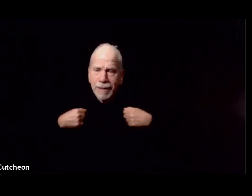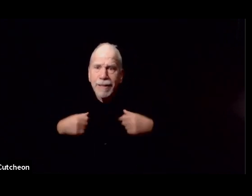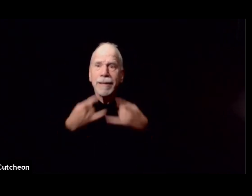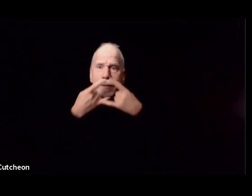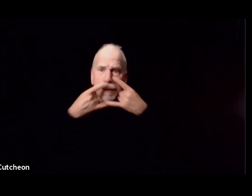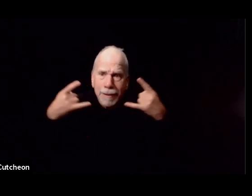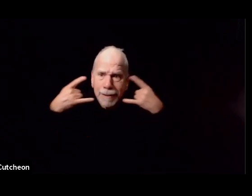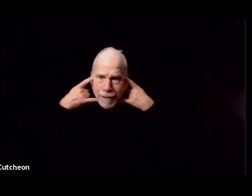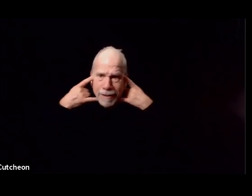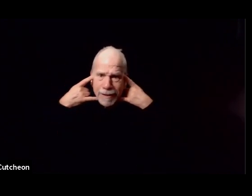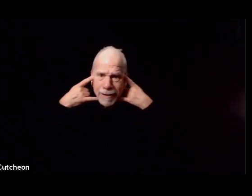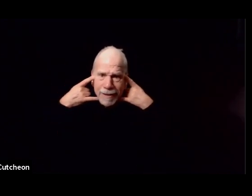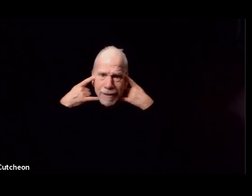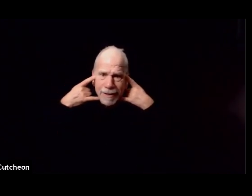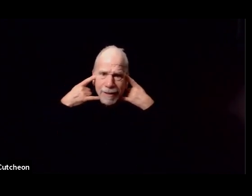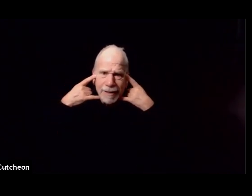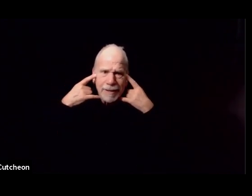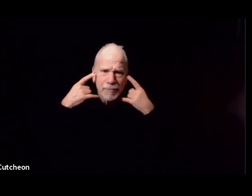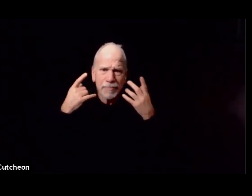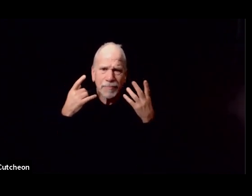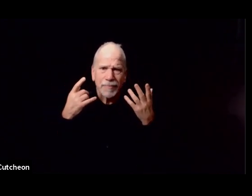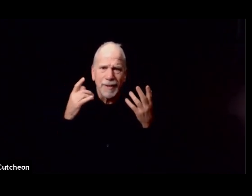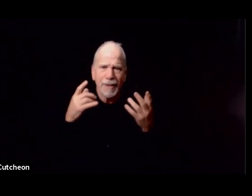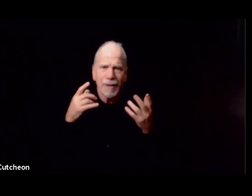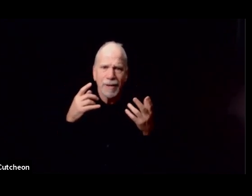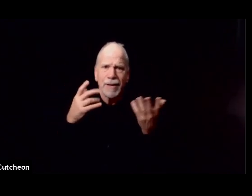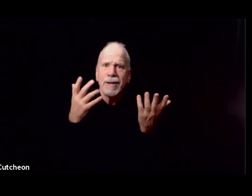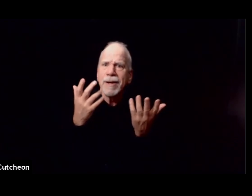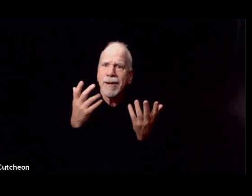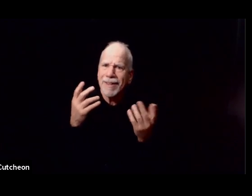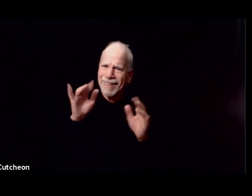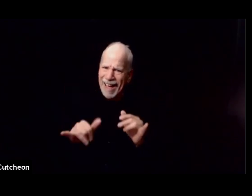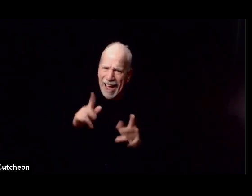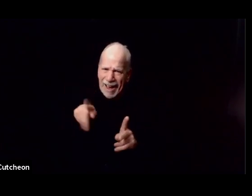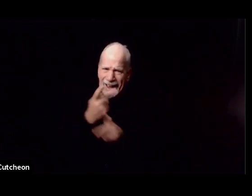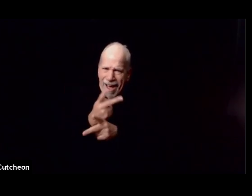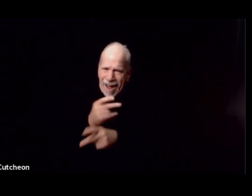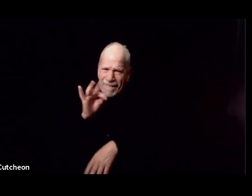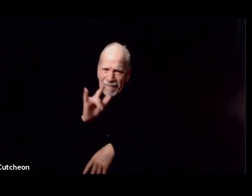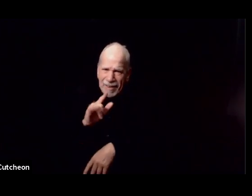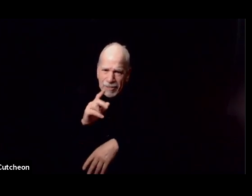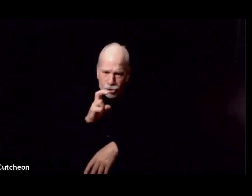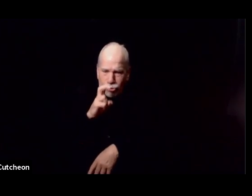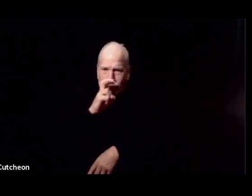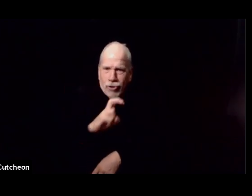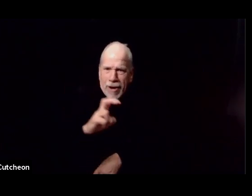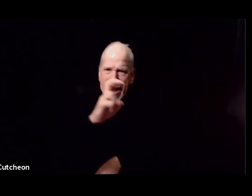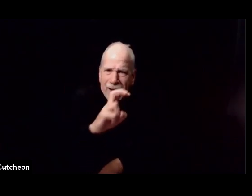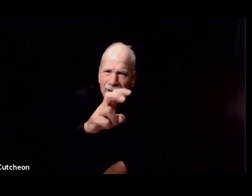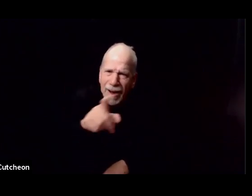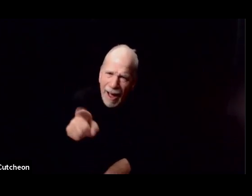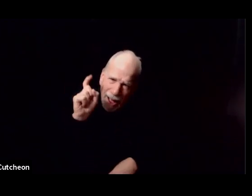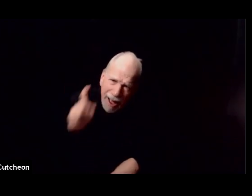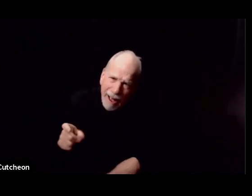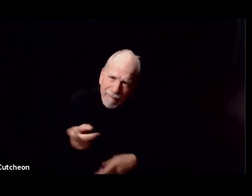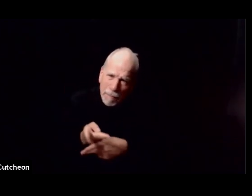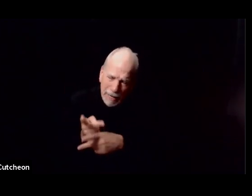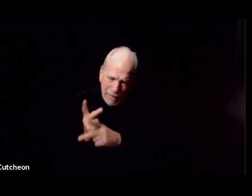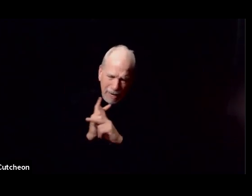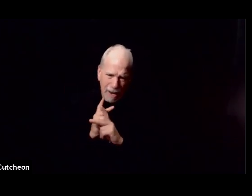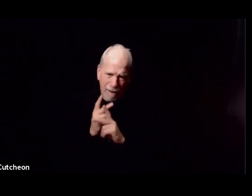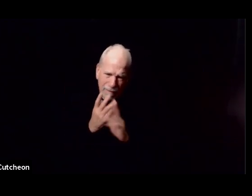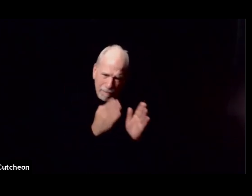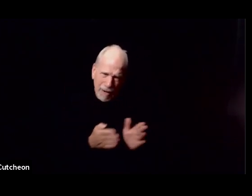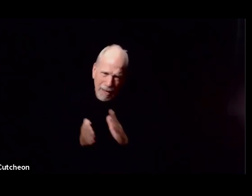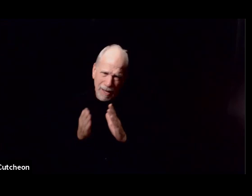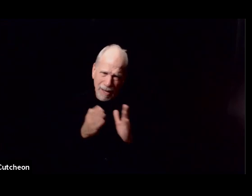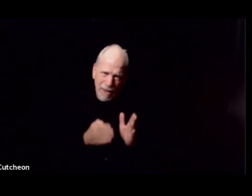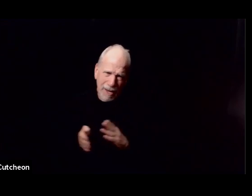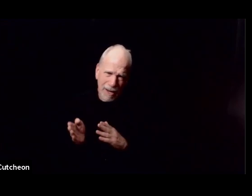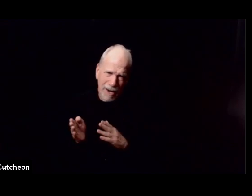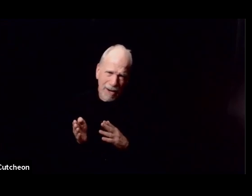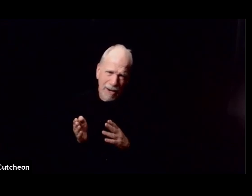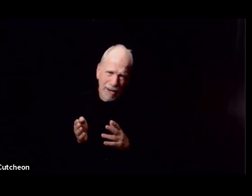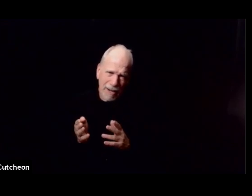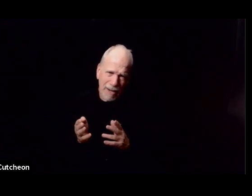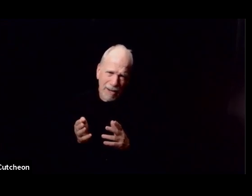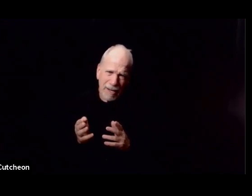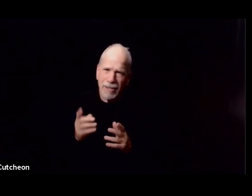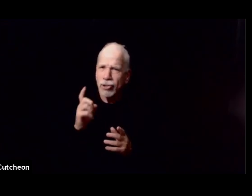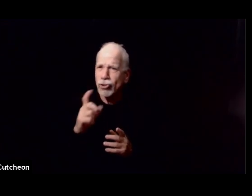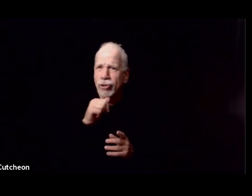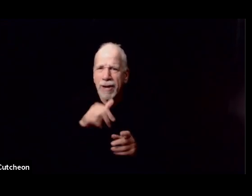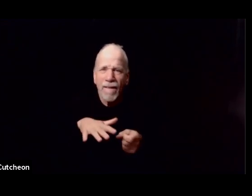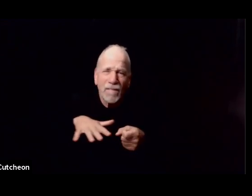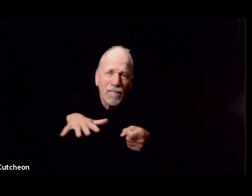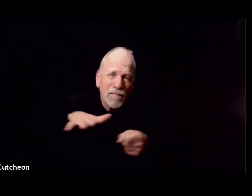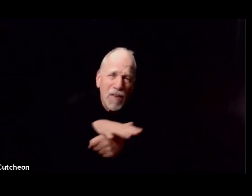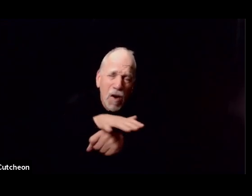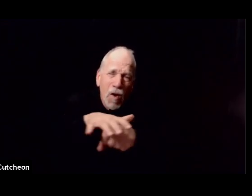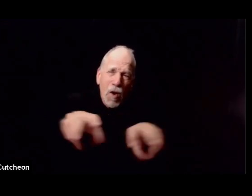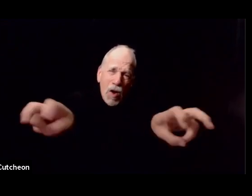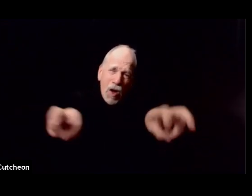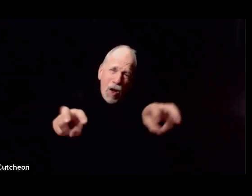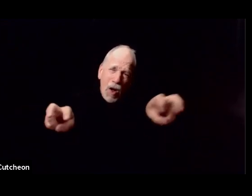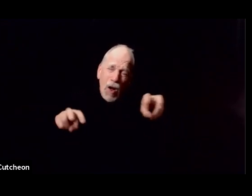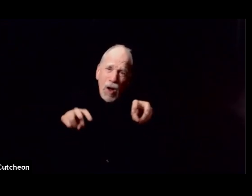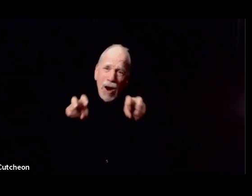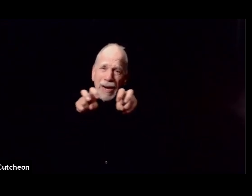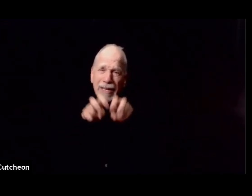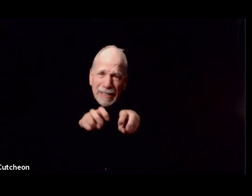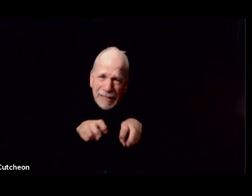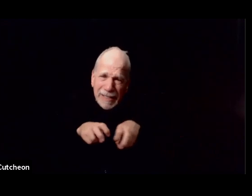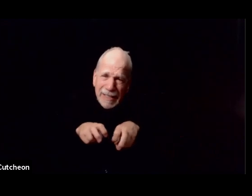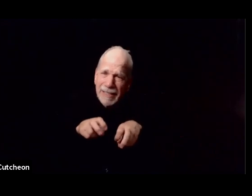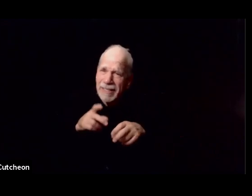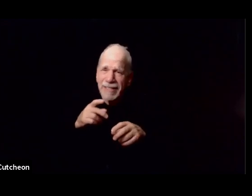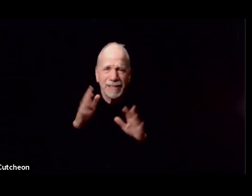do and not you know limiting exposure to crowds etc. So you know really using a lot of the